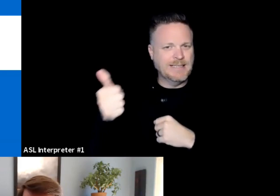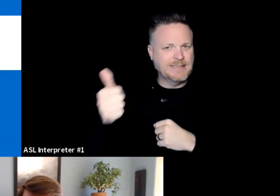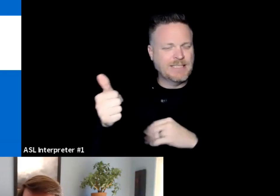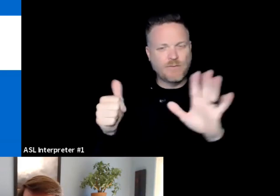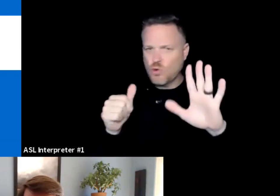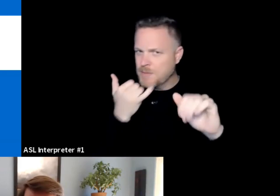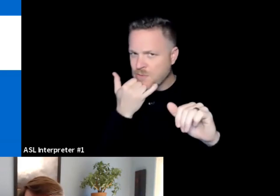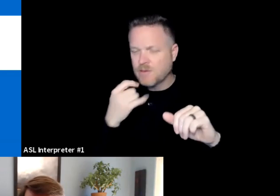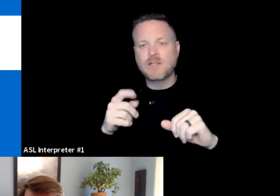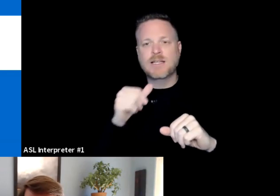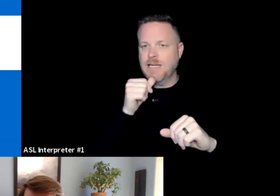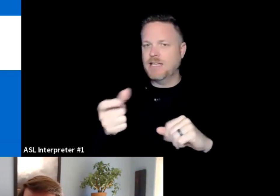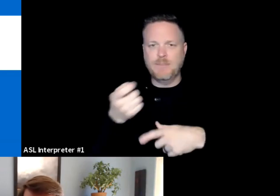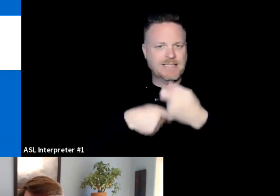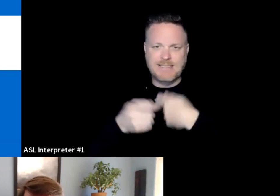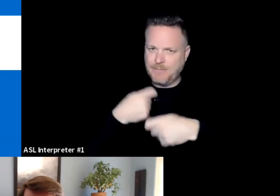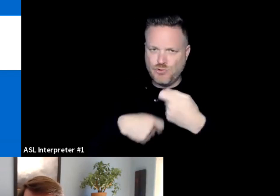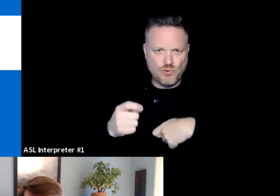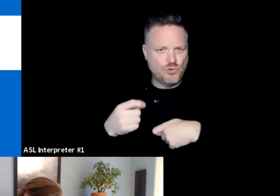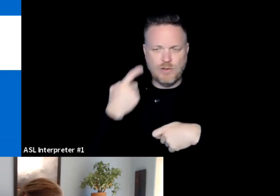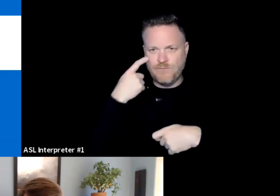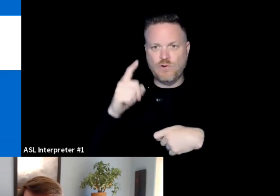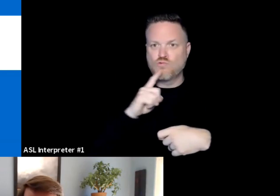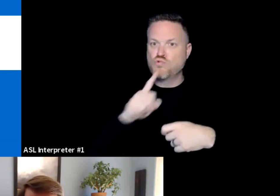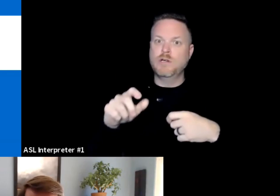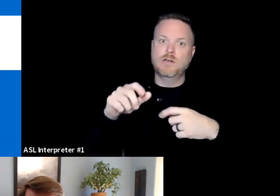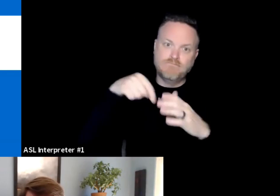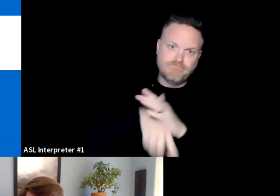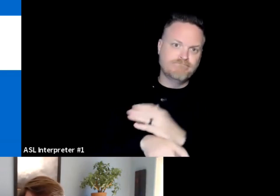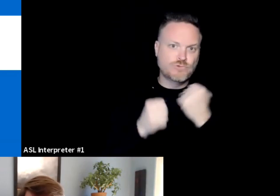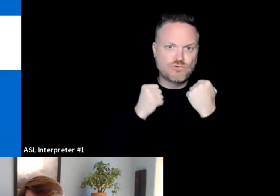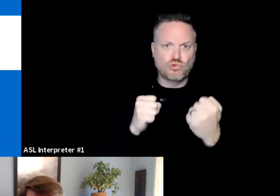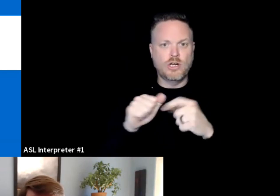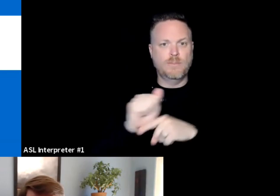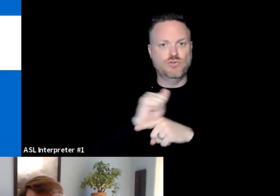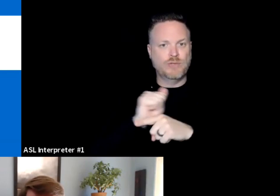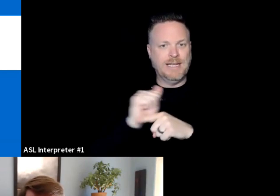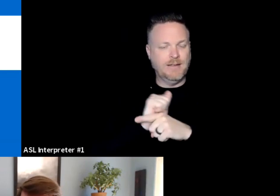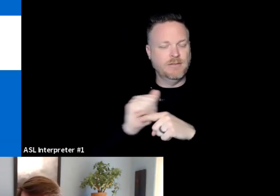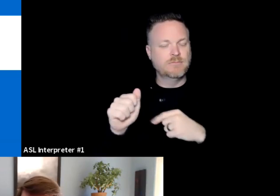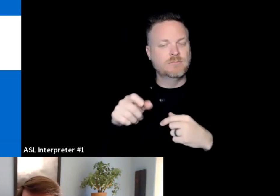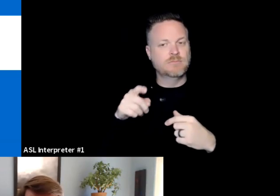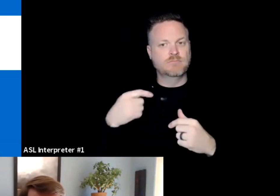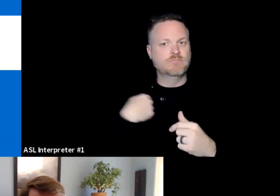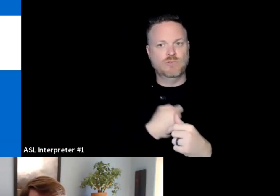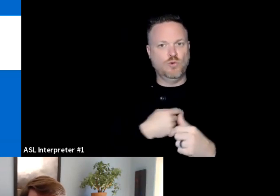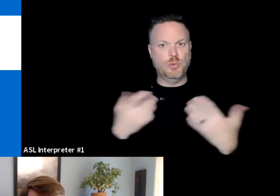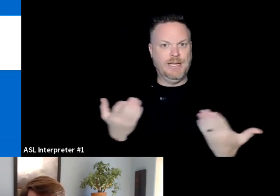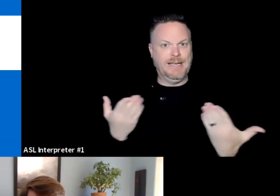Not to be substitute Ford a rigorous, robust training that we at Seibert do through our own